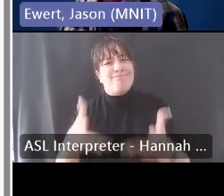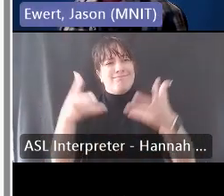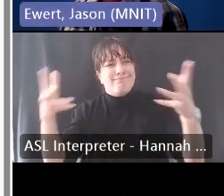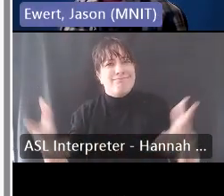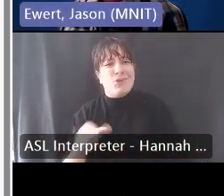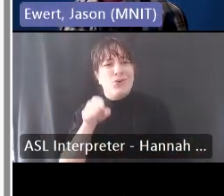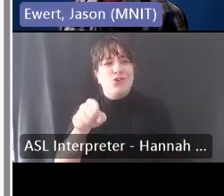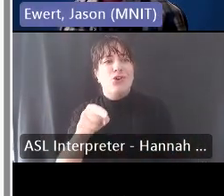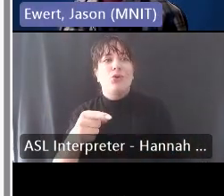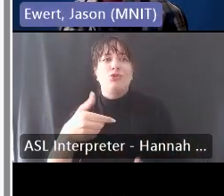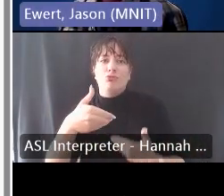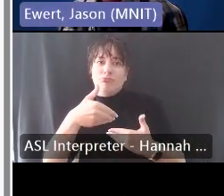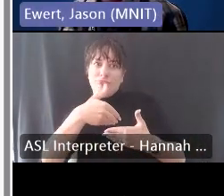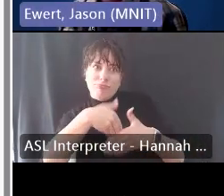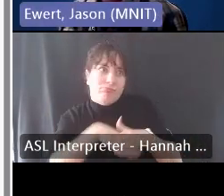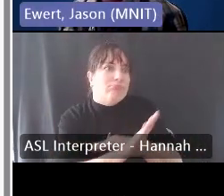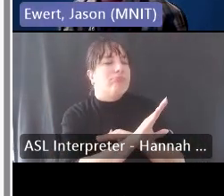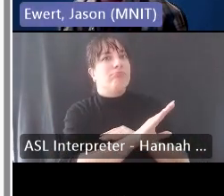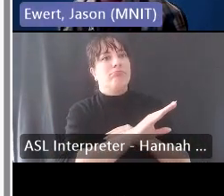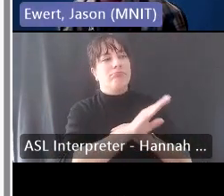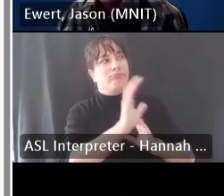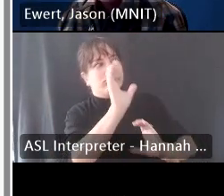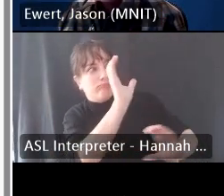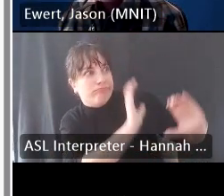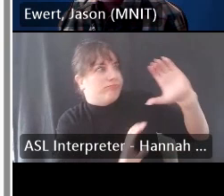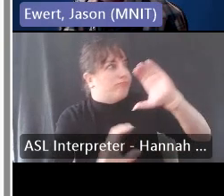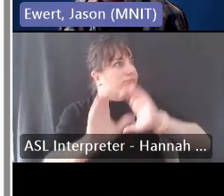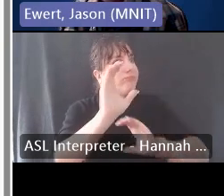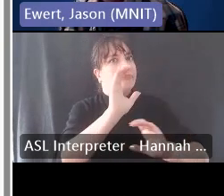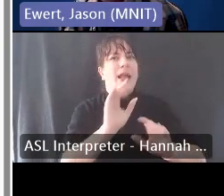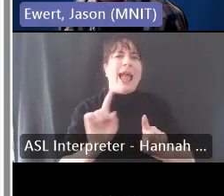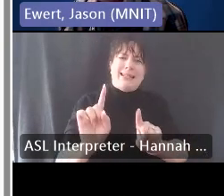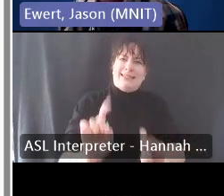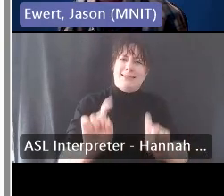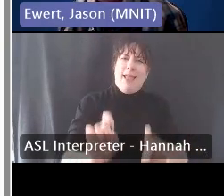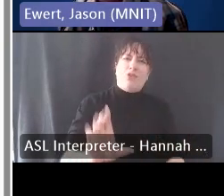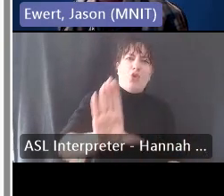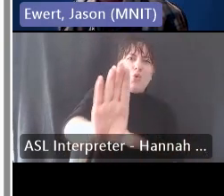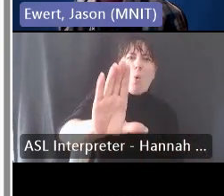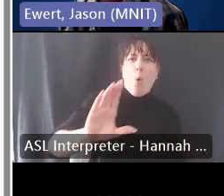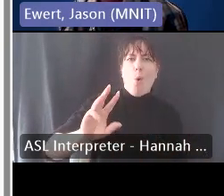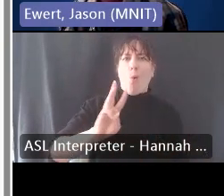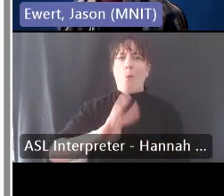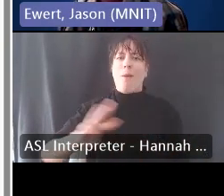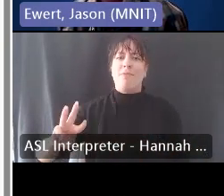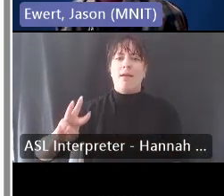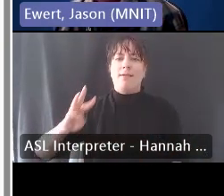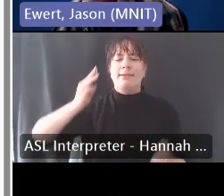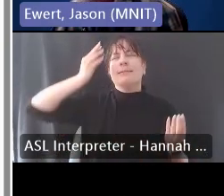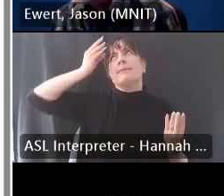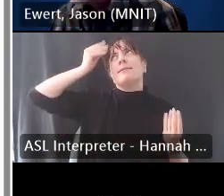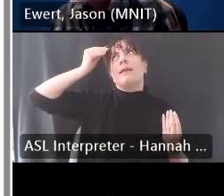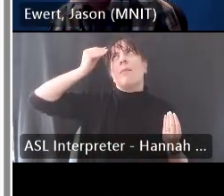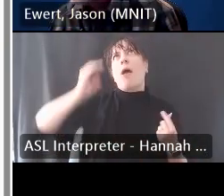Try it with your websites, and think about what maps might communicate.